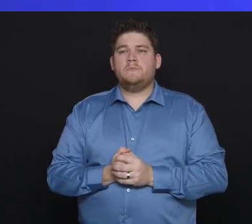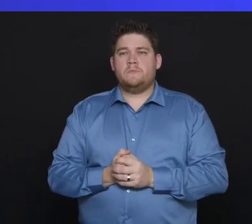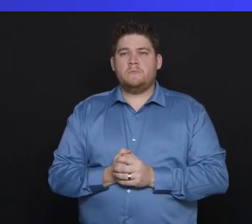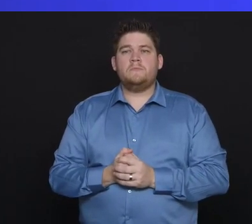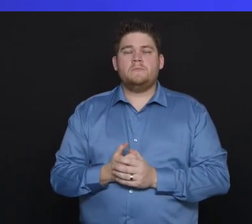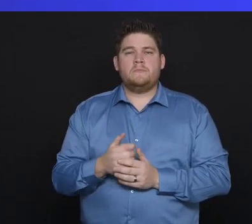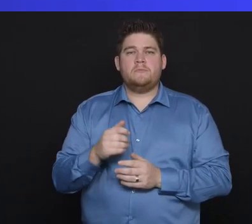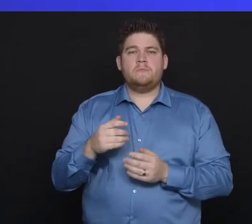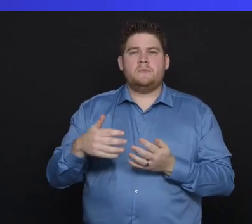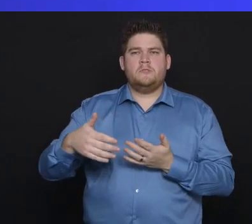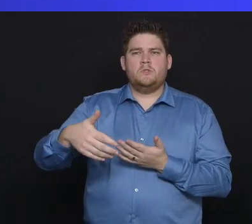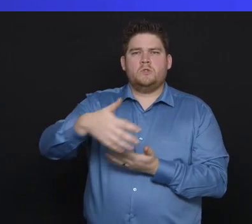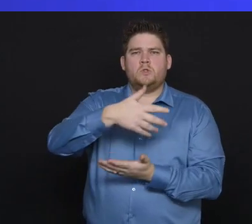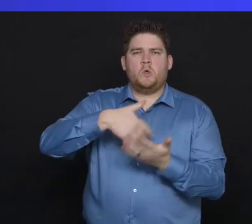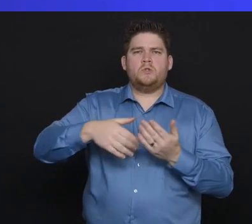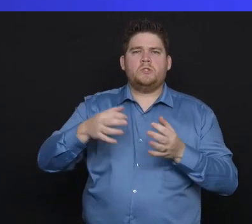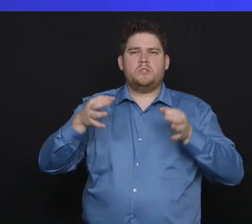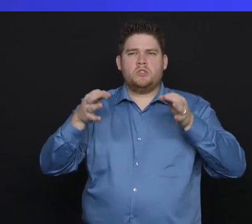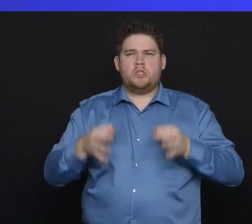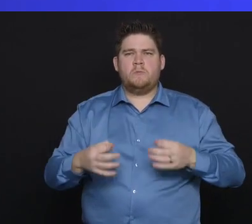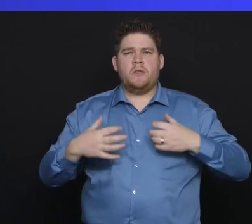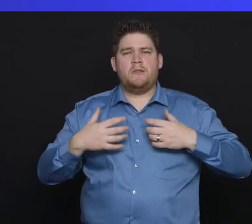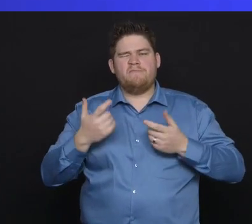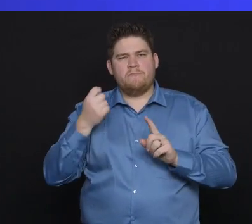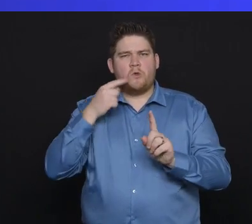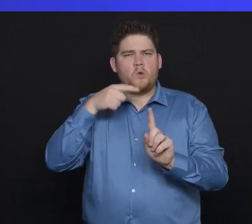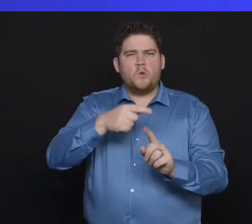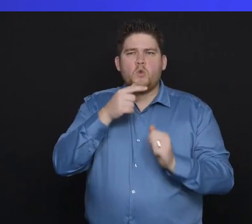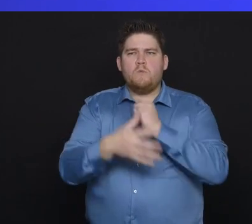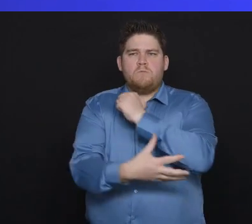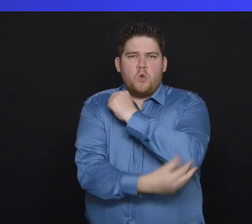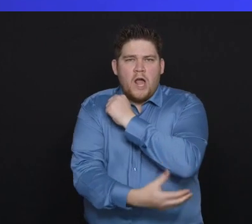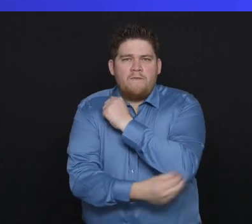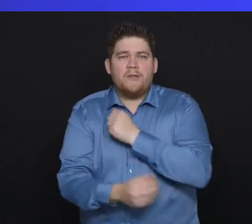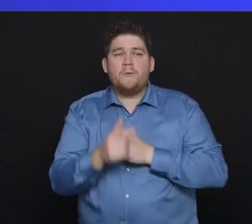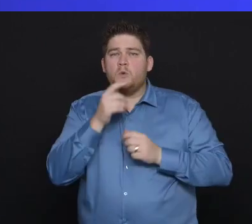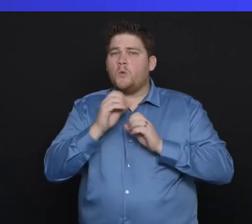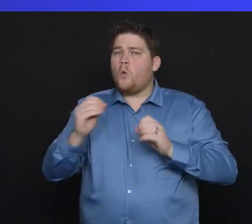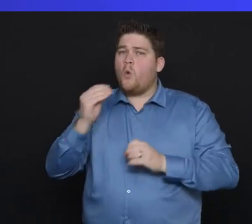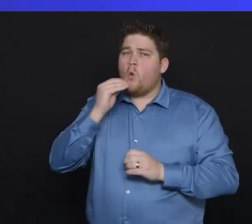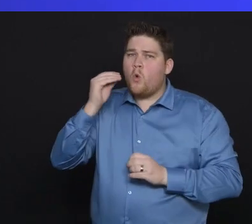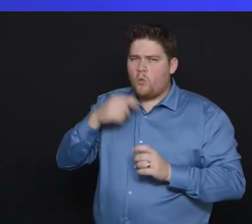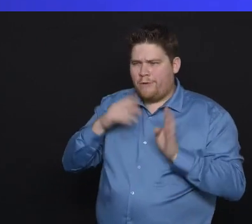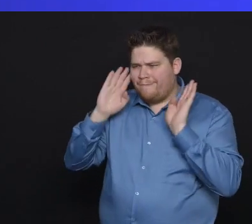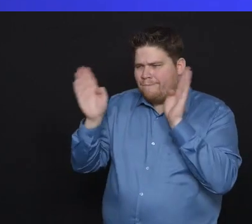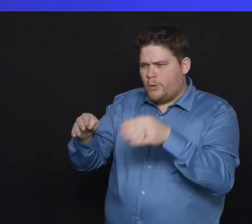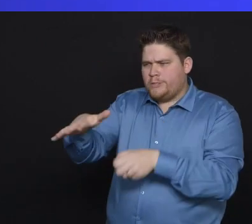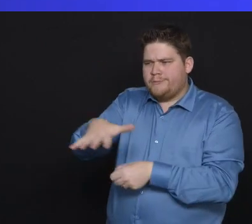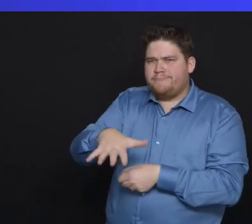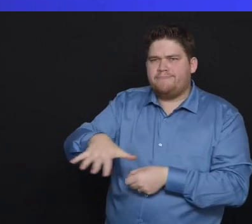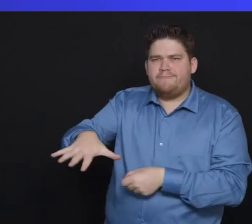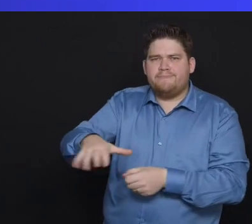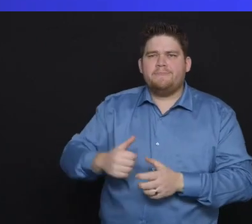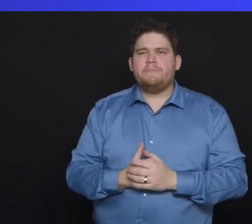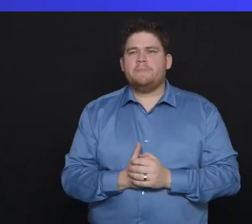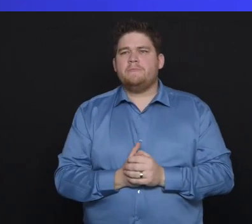ability to be resilient through this type of crisis. Having said that, I don't